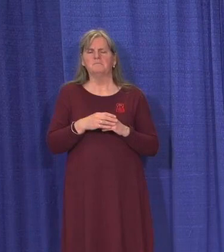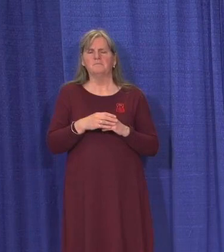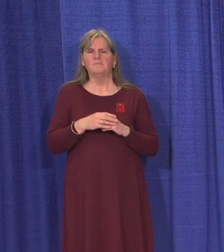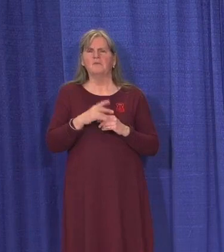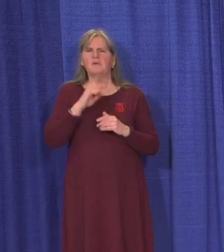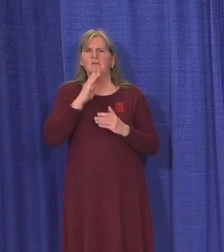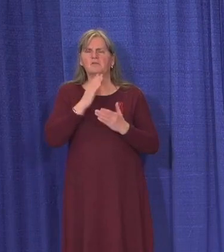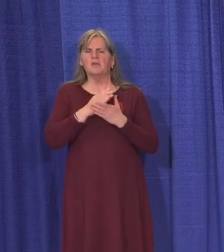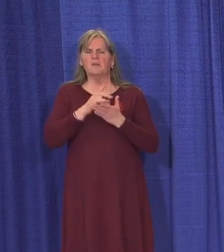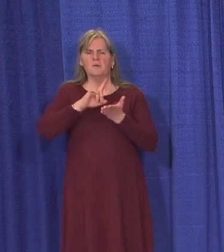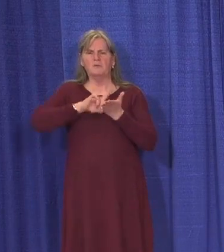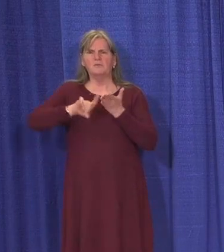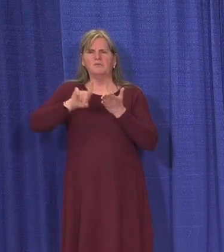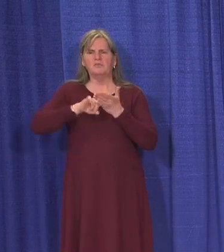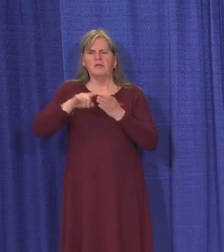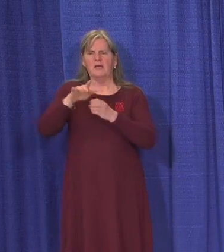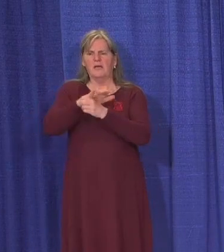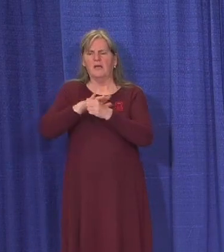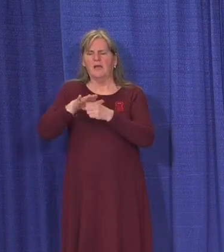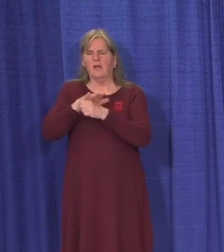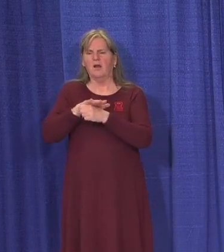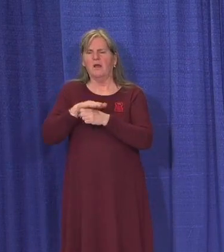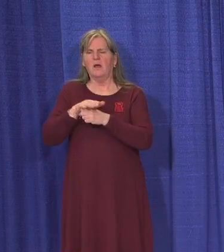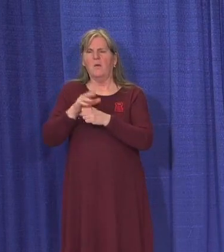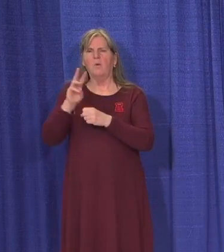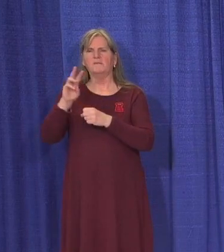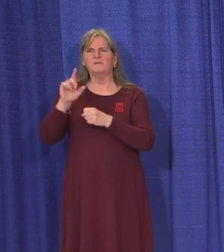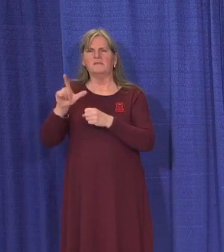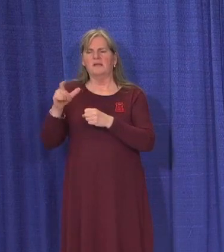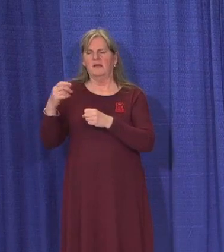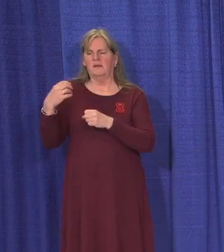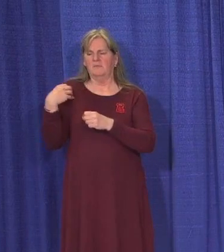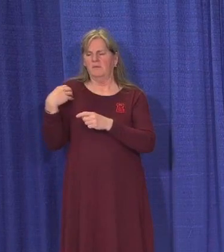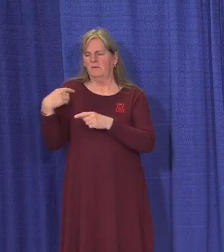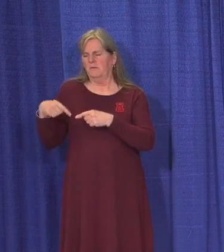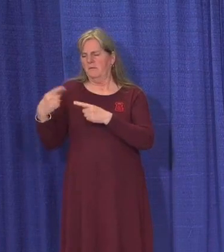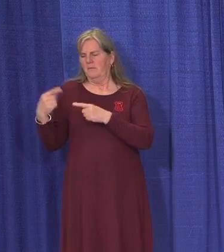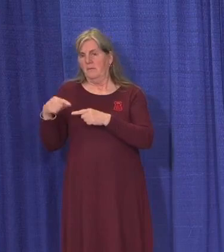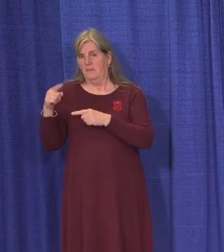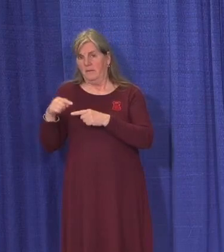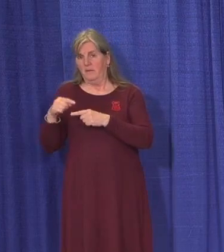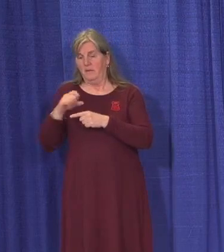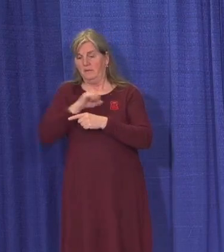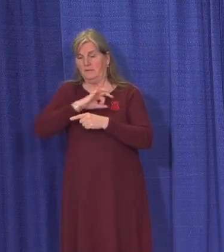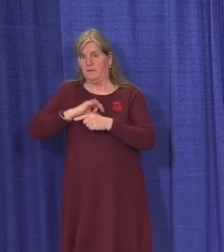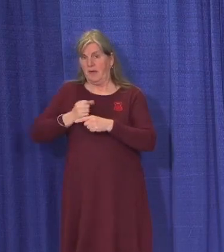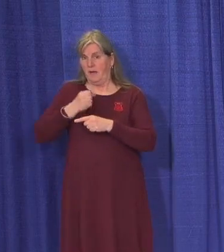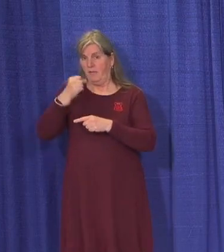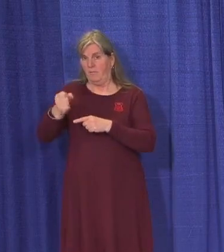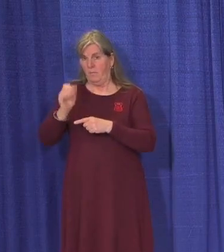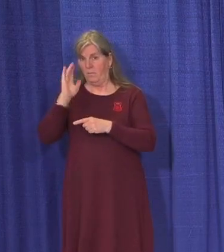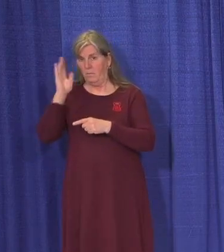available.